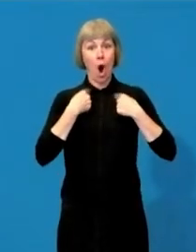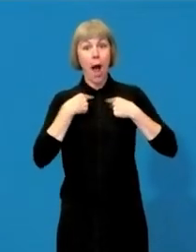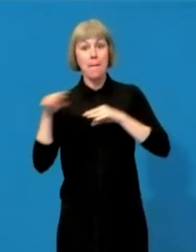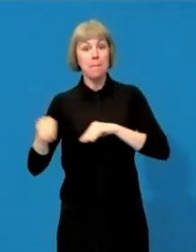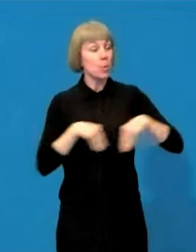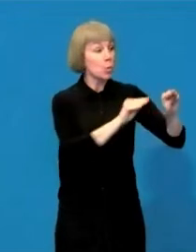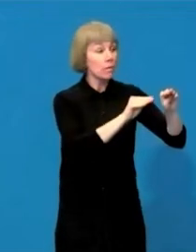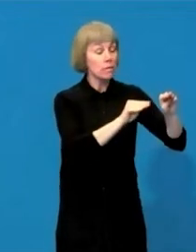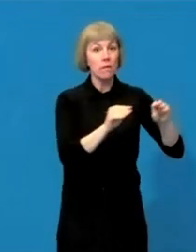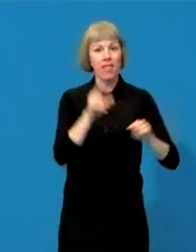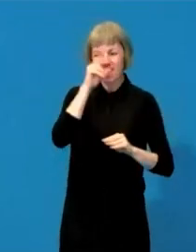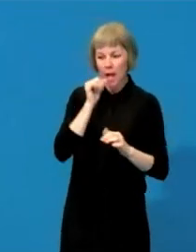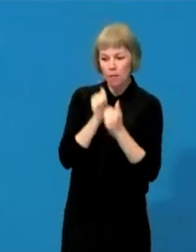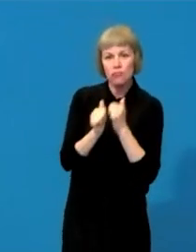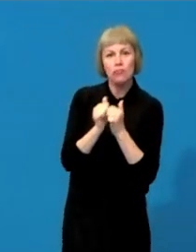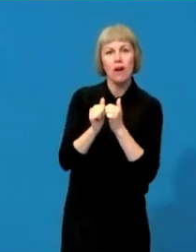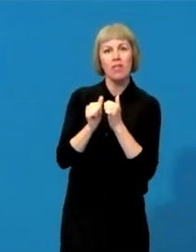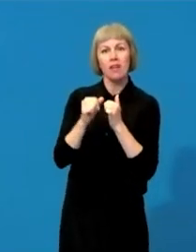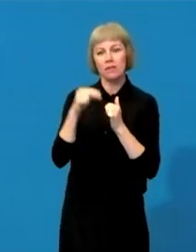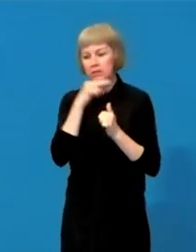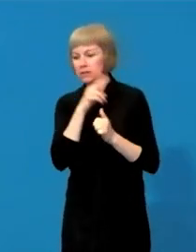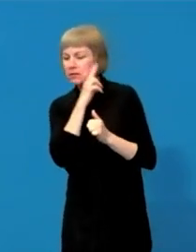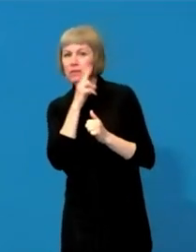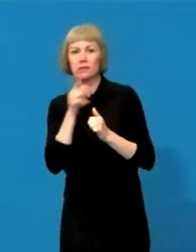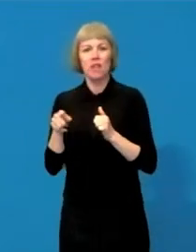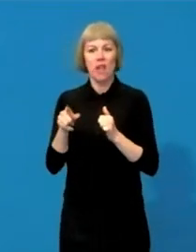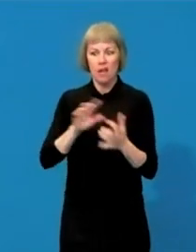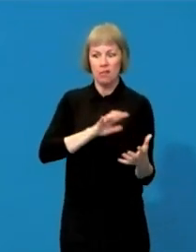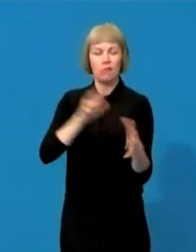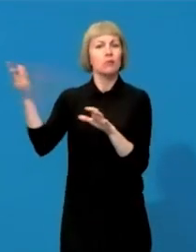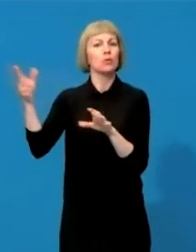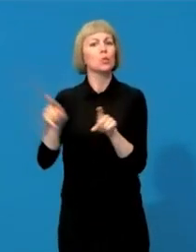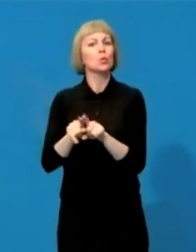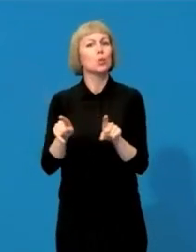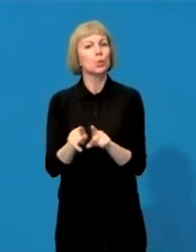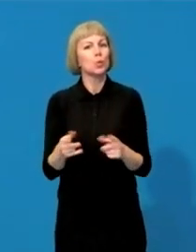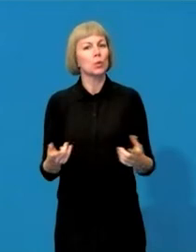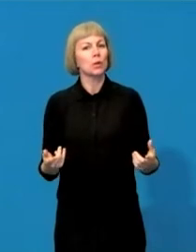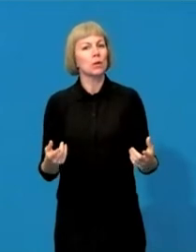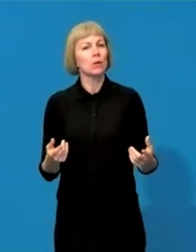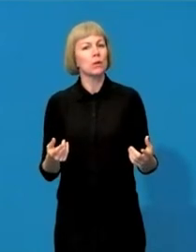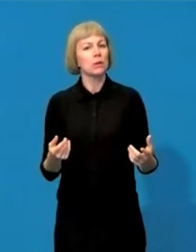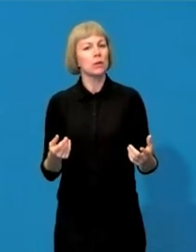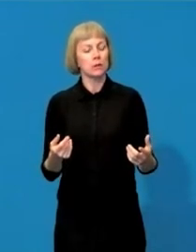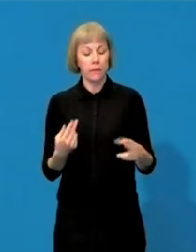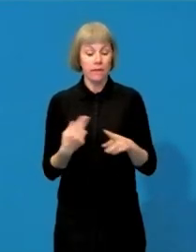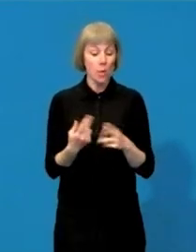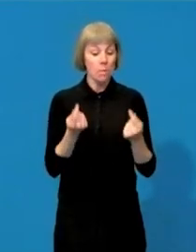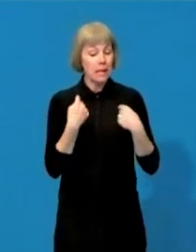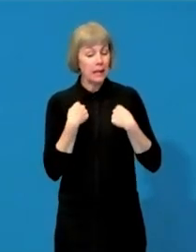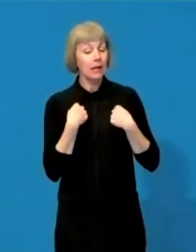You know? And now I want - for me, I really think that I've got a